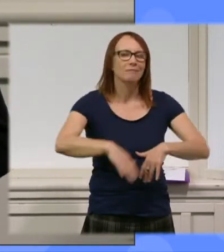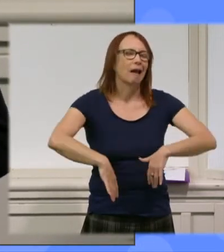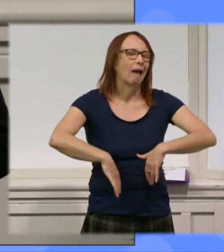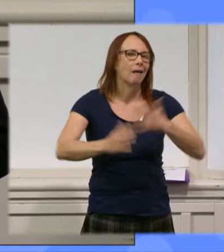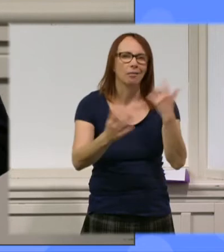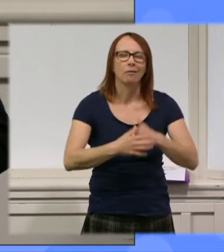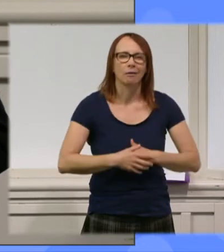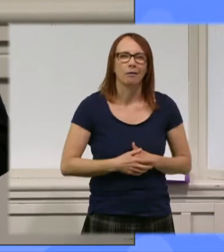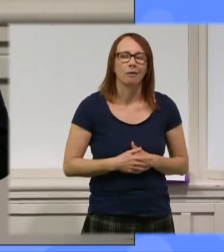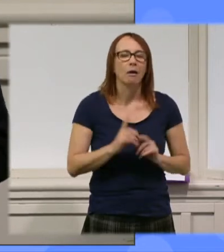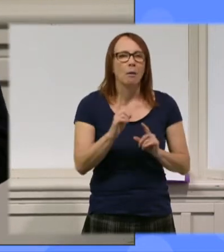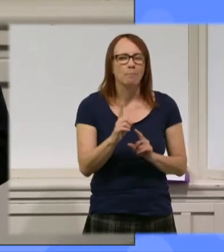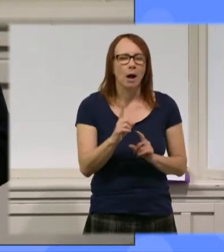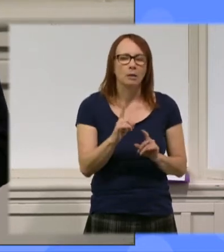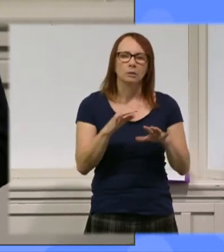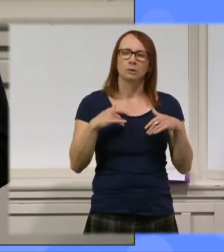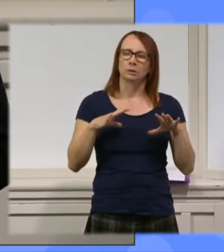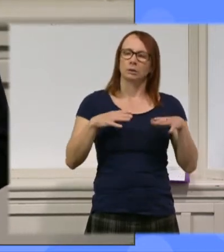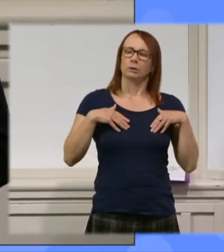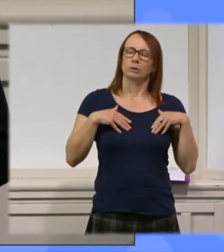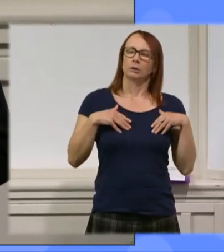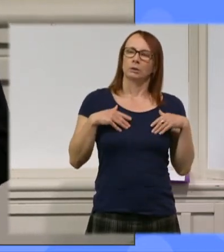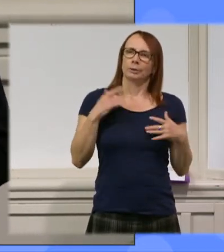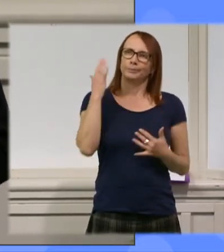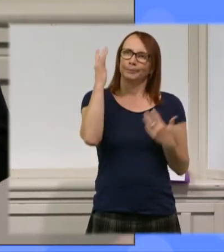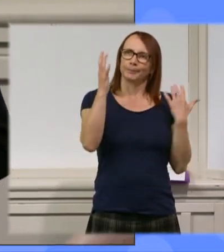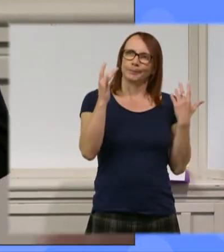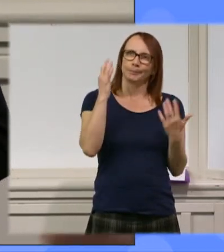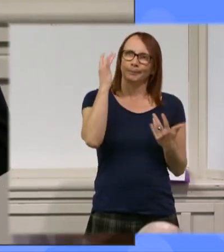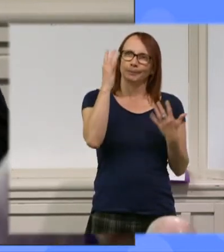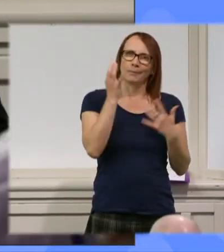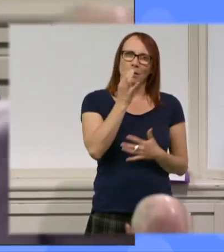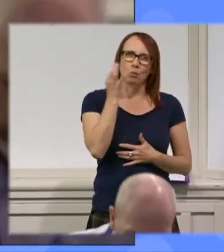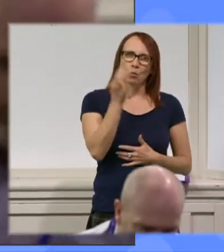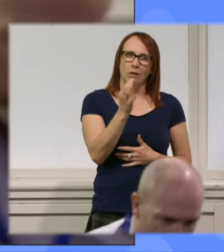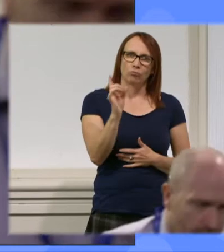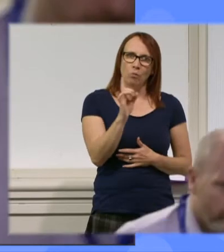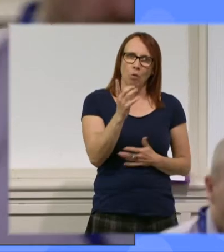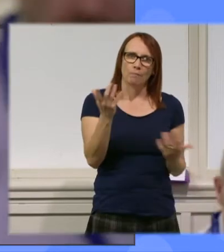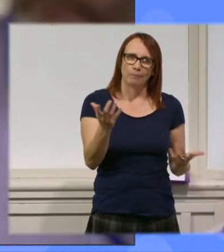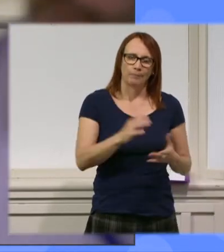about take a moment to discuss what your question might be or the questions might be